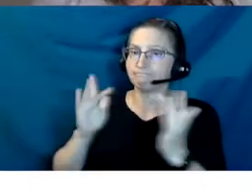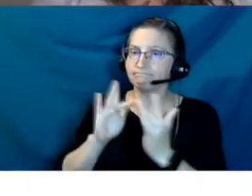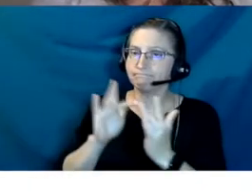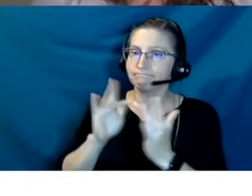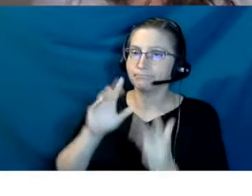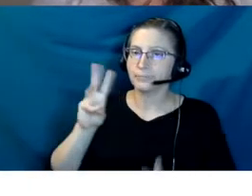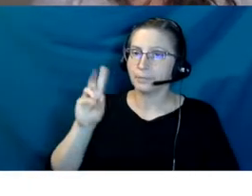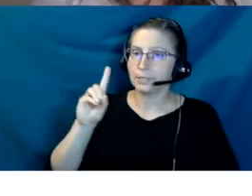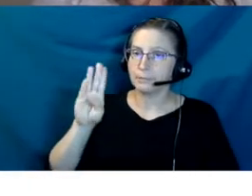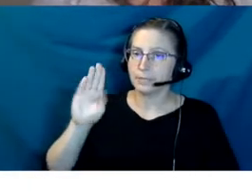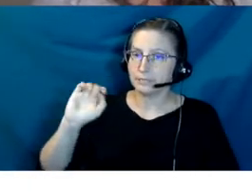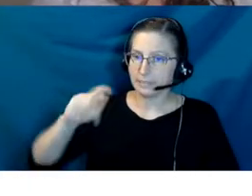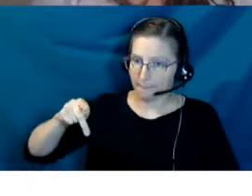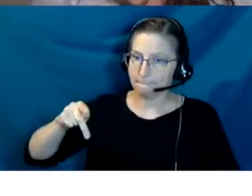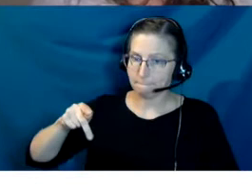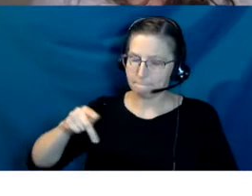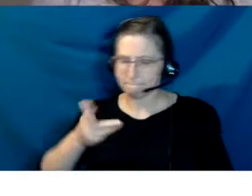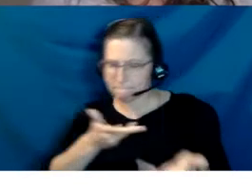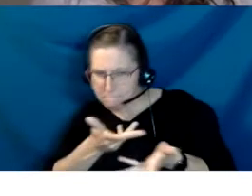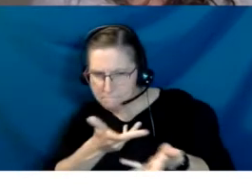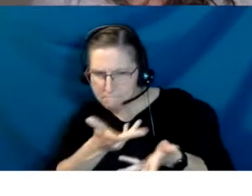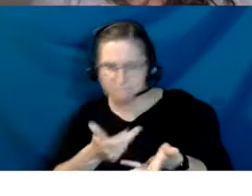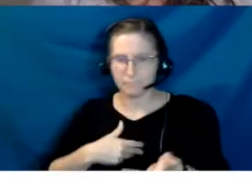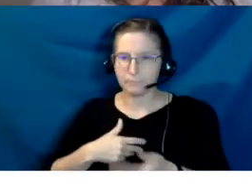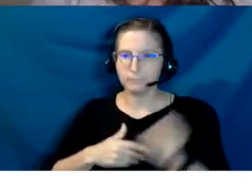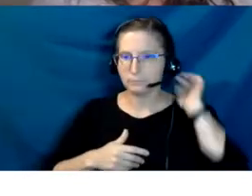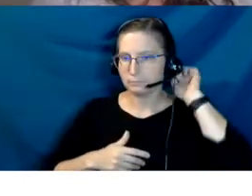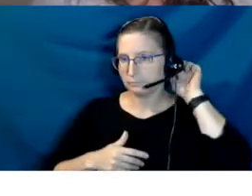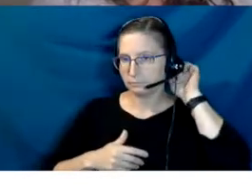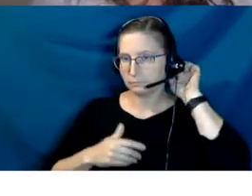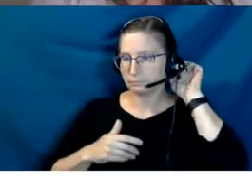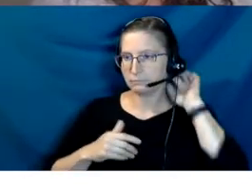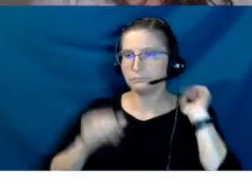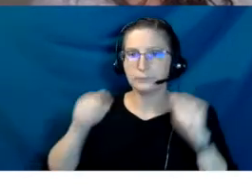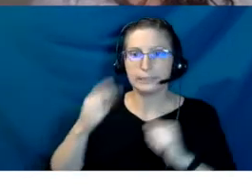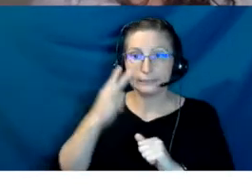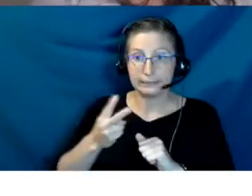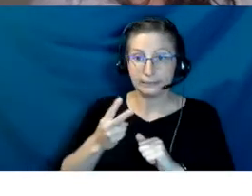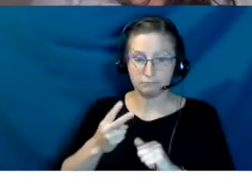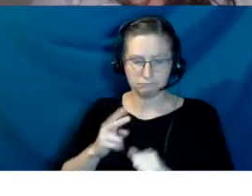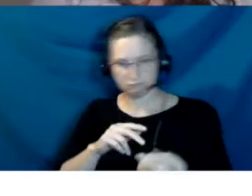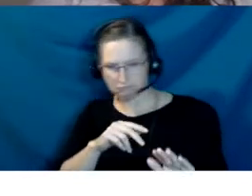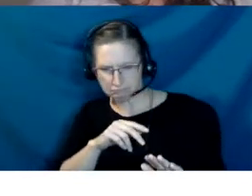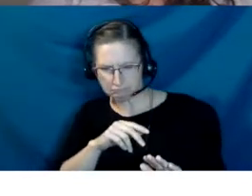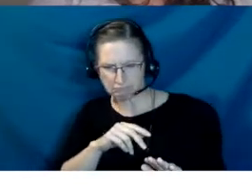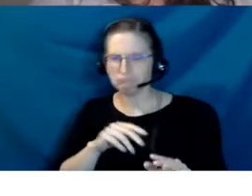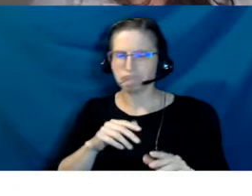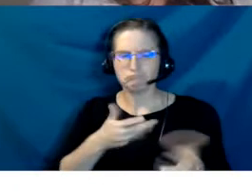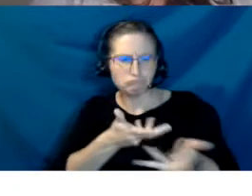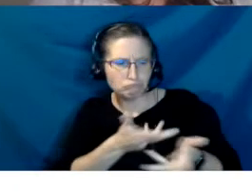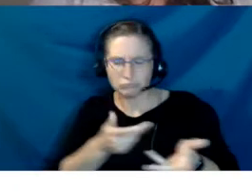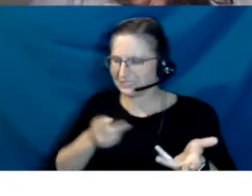Project, just to see whether or not this child might benefit and be eligible to be included